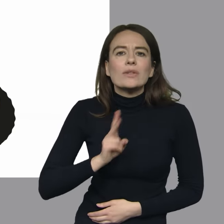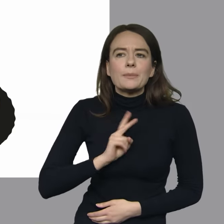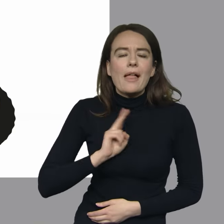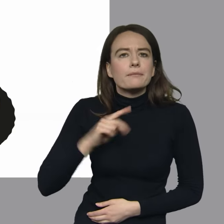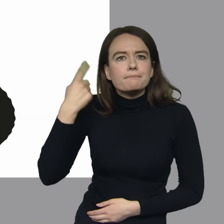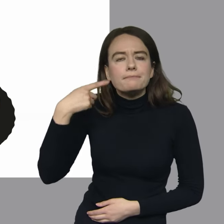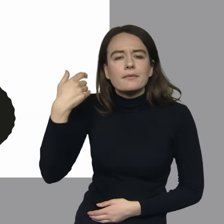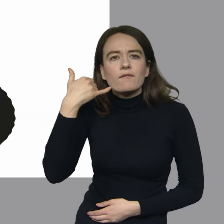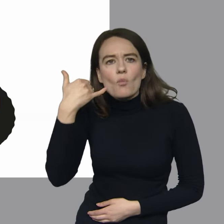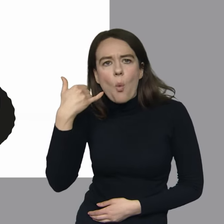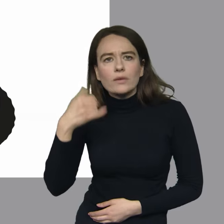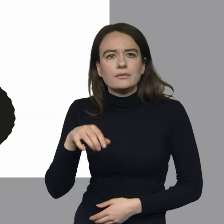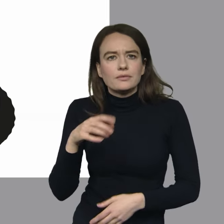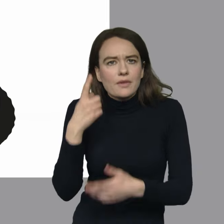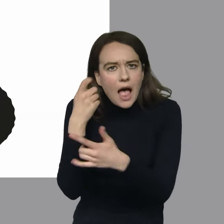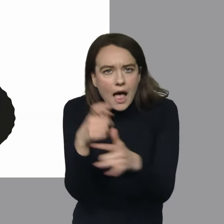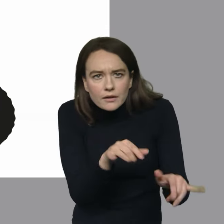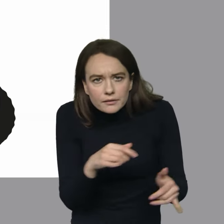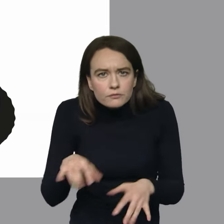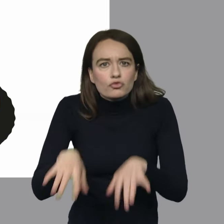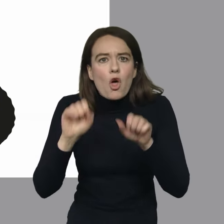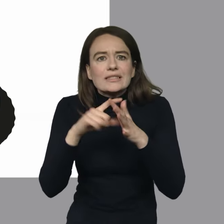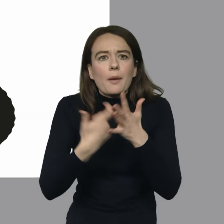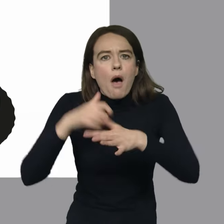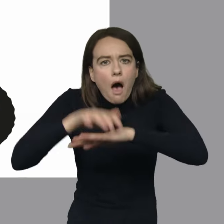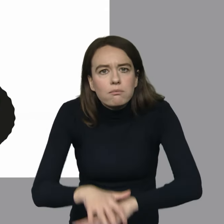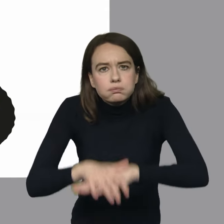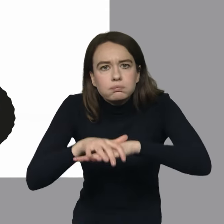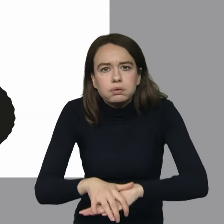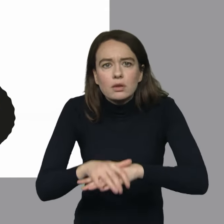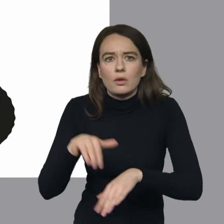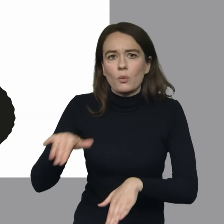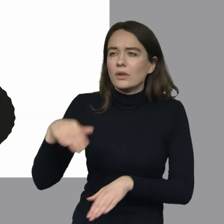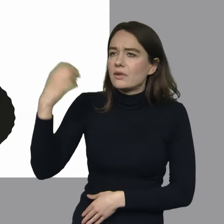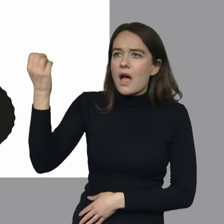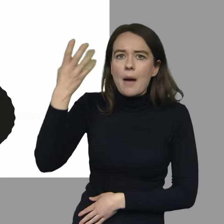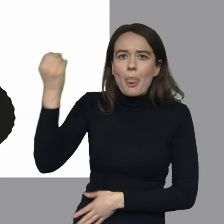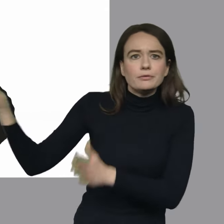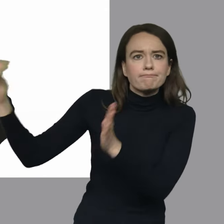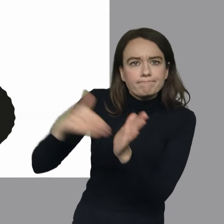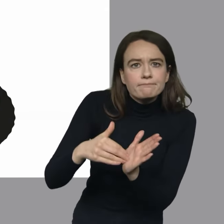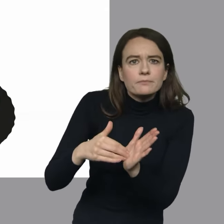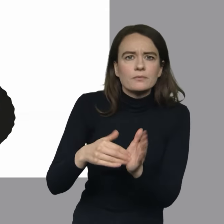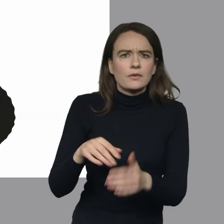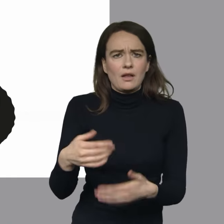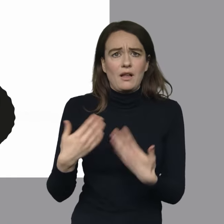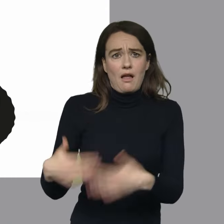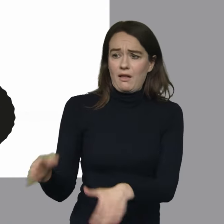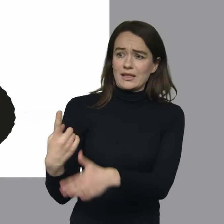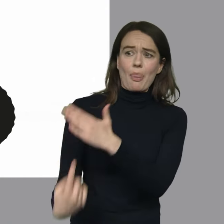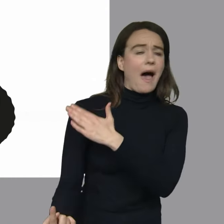so you can start CPR while speaking to ambulance control. Do not leave the casualty to look for a defibrillator yourself.